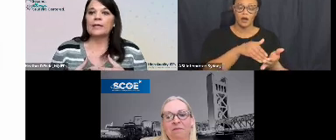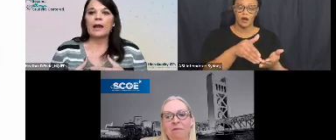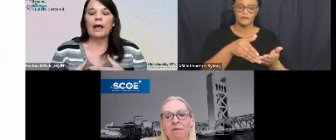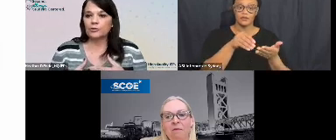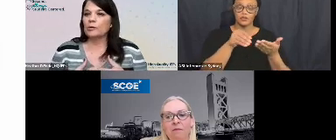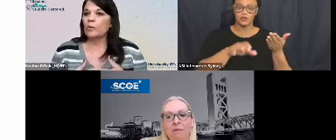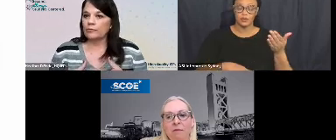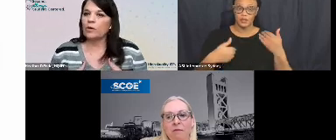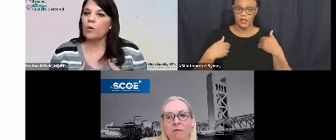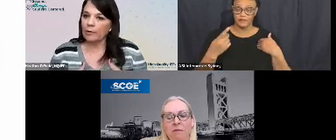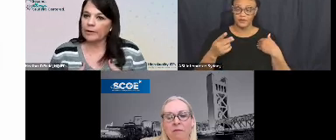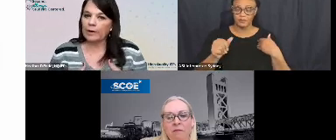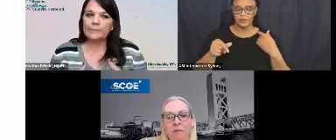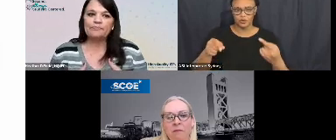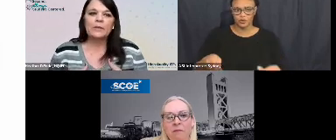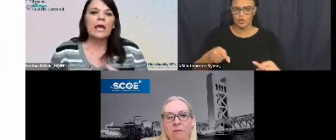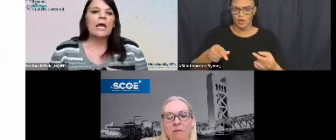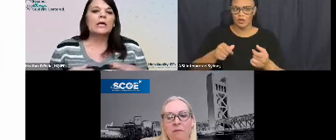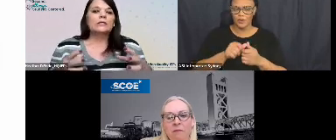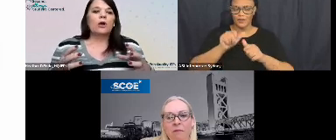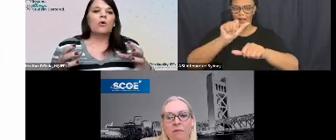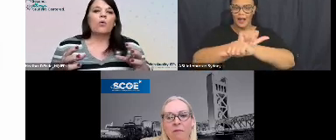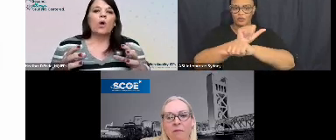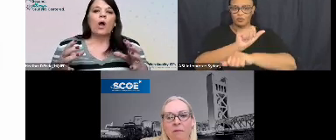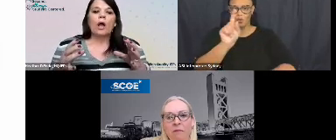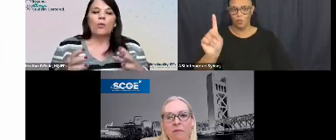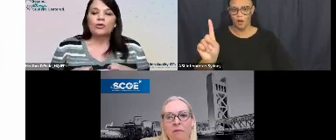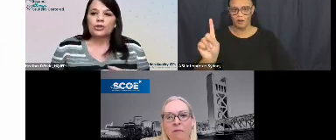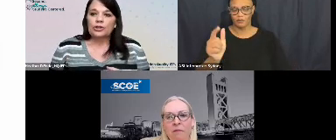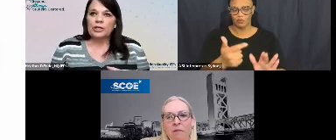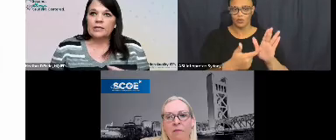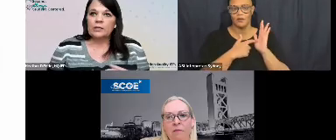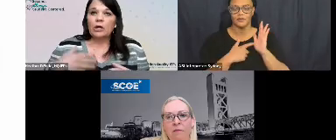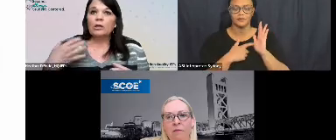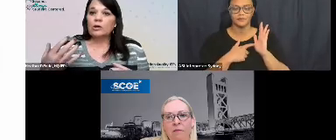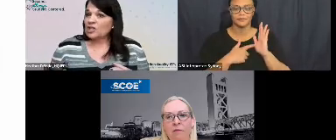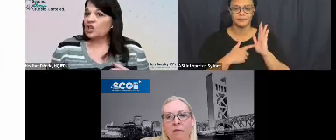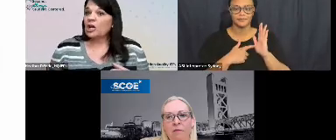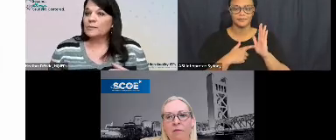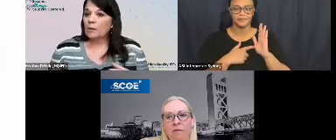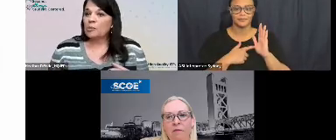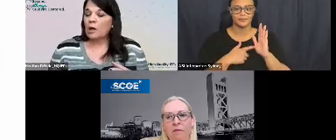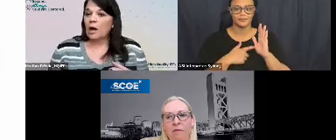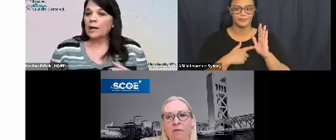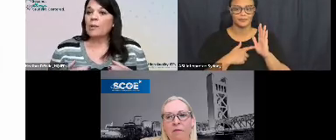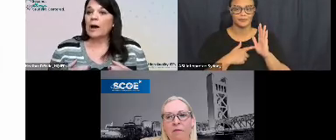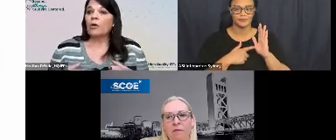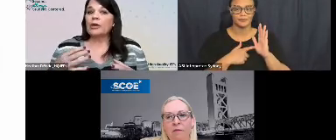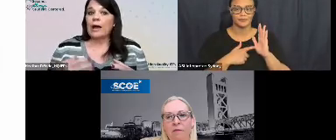with is that algebra 1 requirement, right? So, this the question comes up a lot about